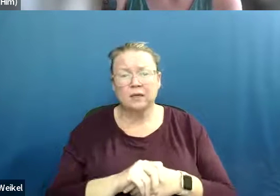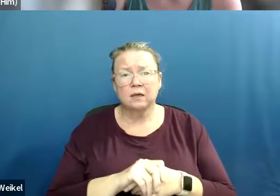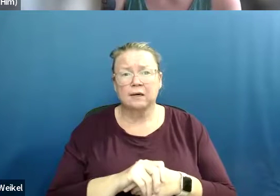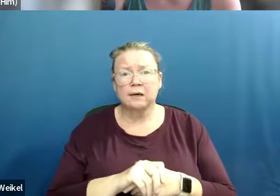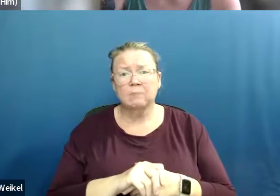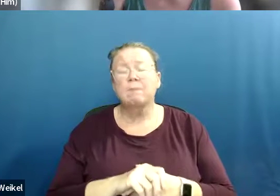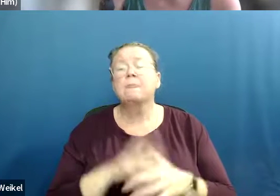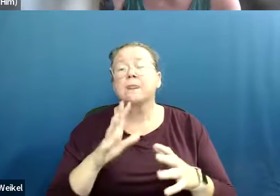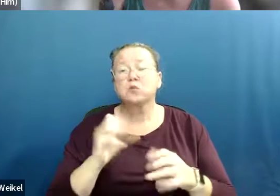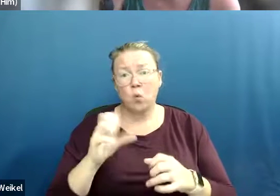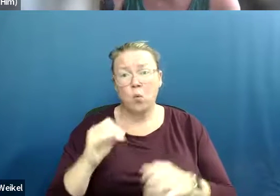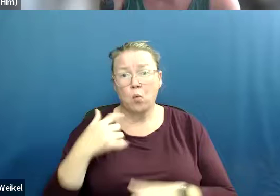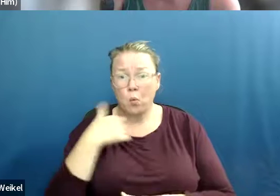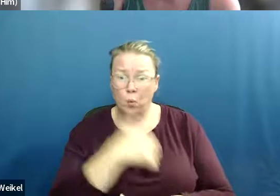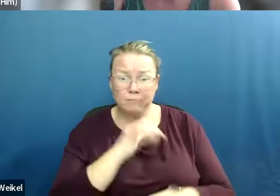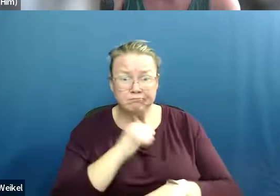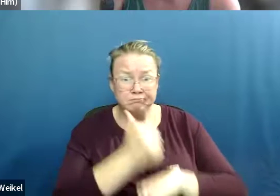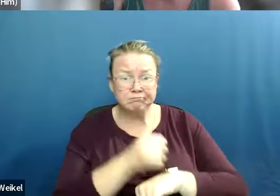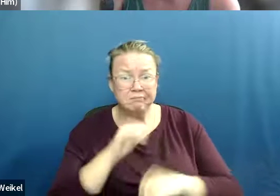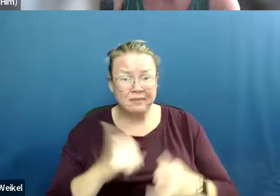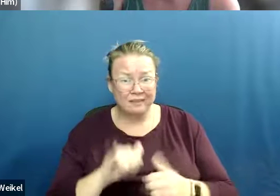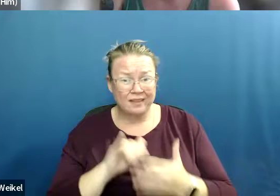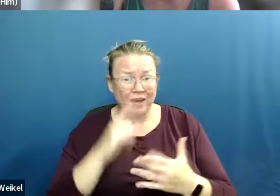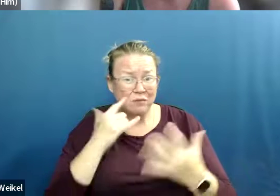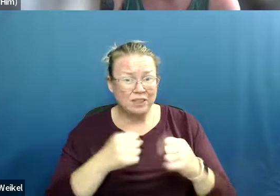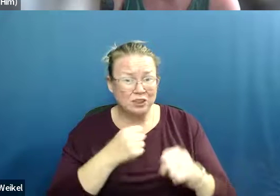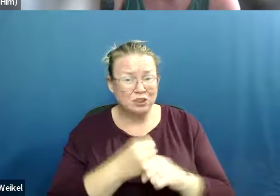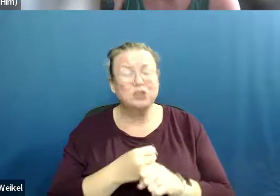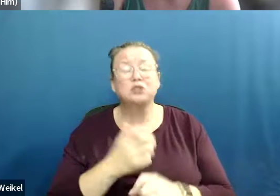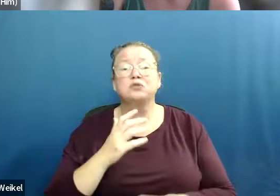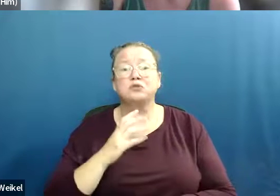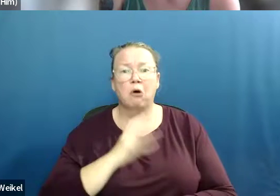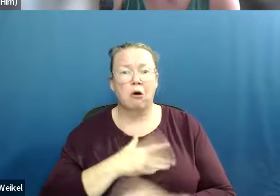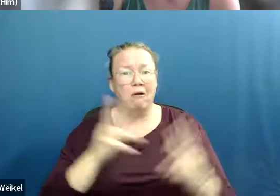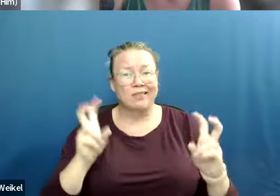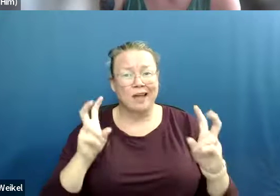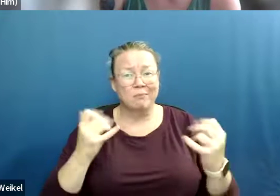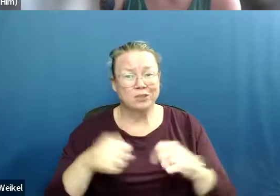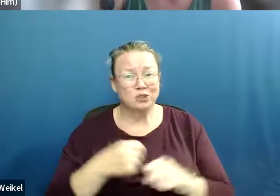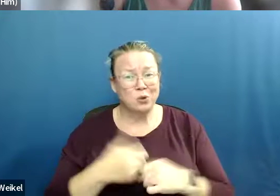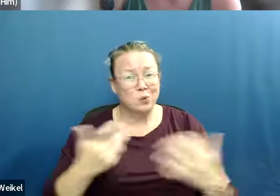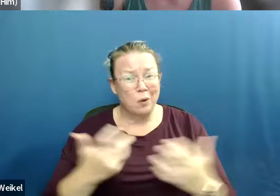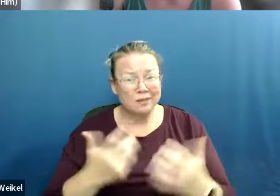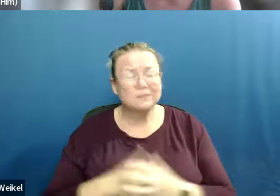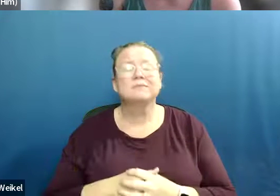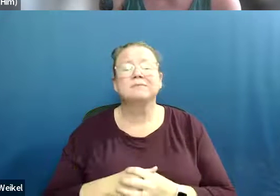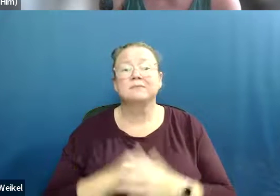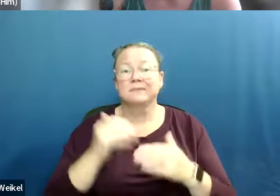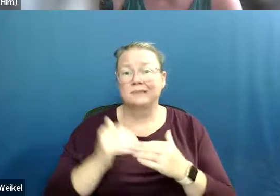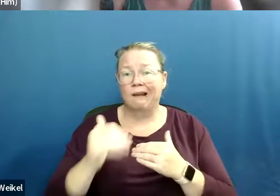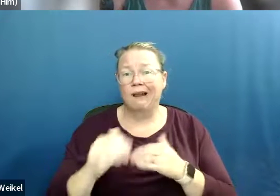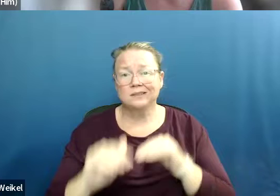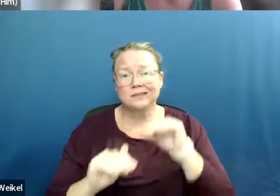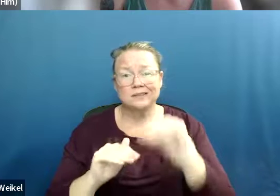Alan Cruz: and so we got that set up for this year. Our theme for this year is gonna be next steps navigating life.